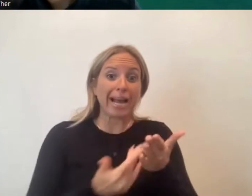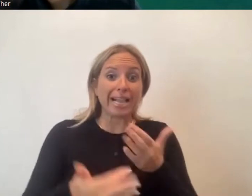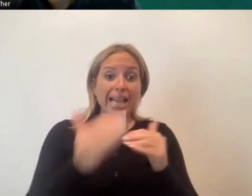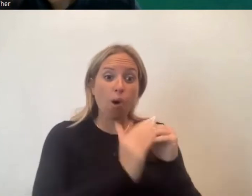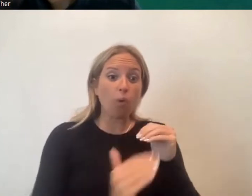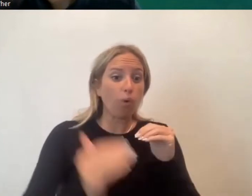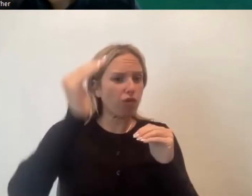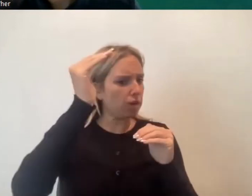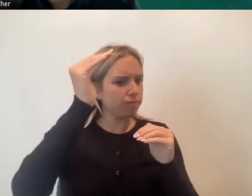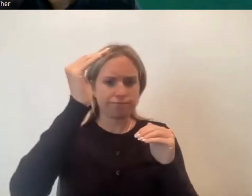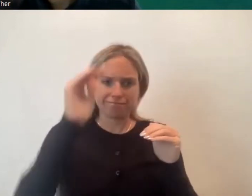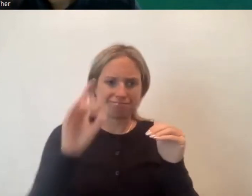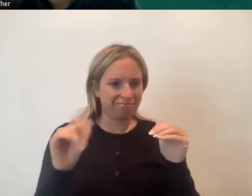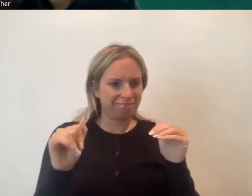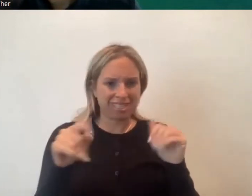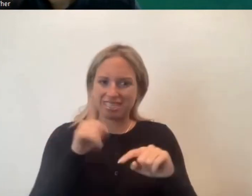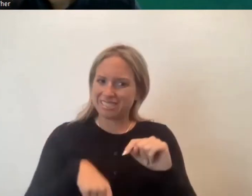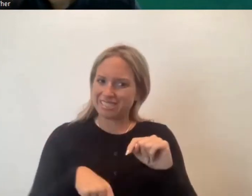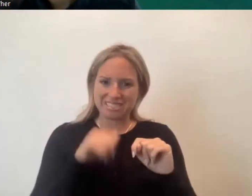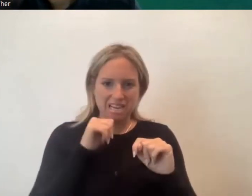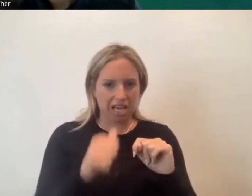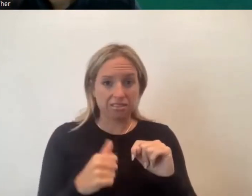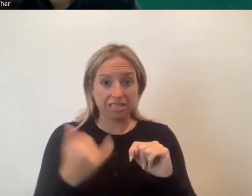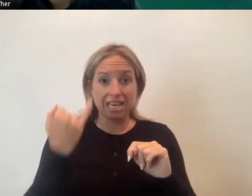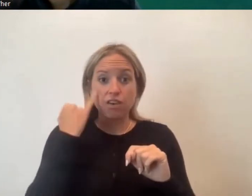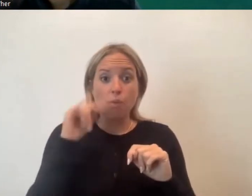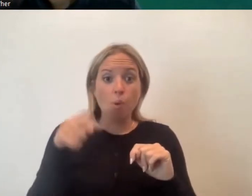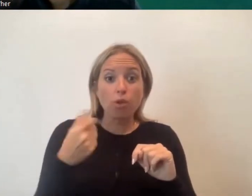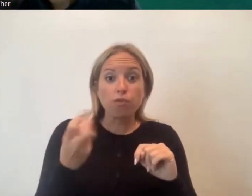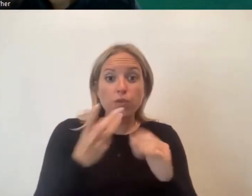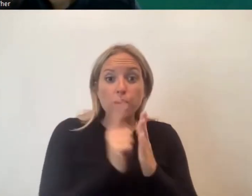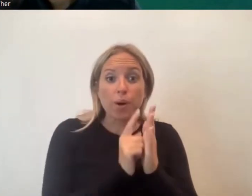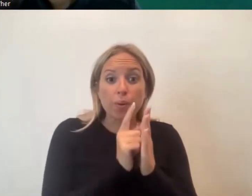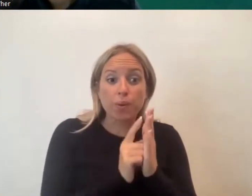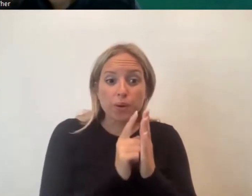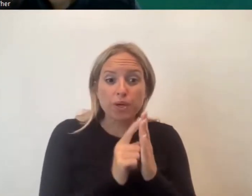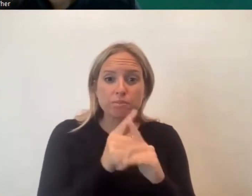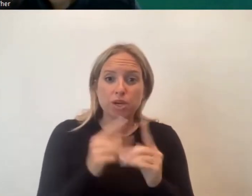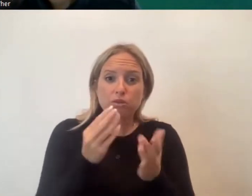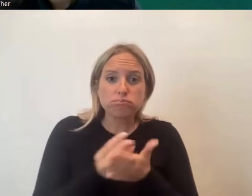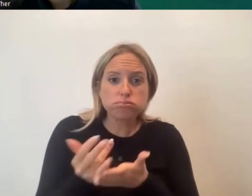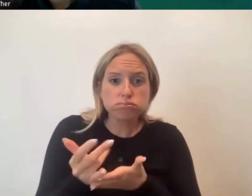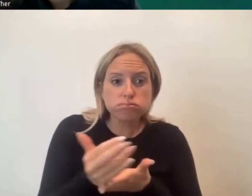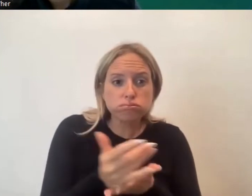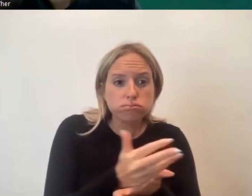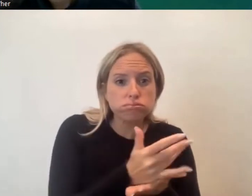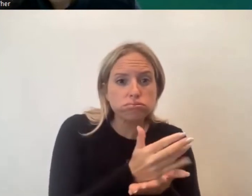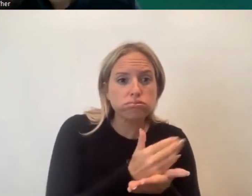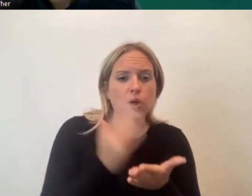So even if you're only working a few hours but you're earning that amount of money, you're going to be considered non-disabled.